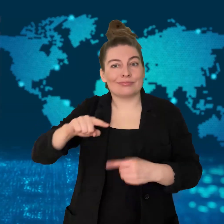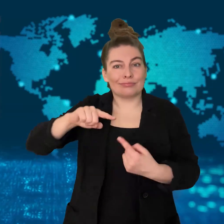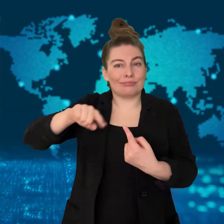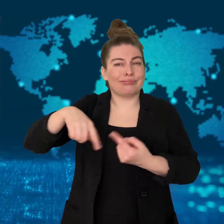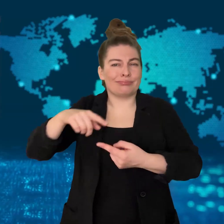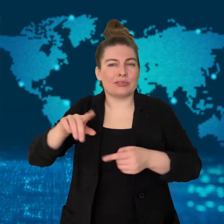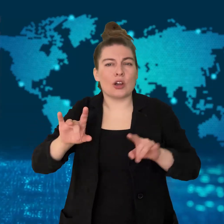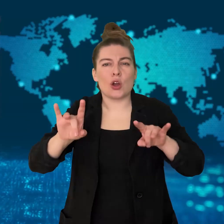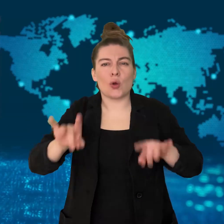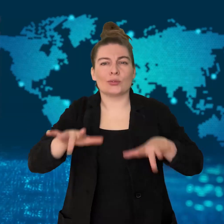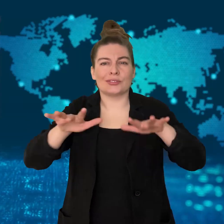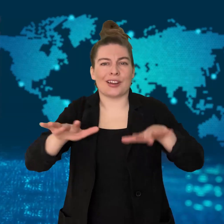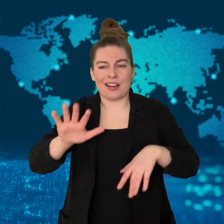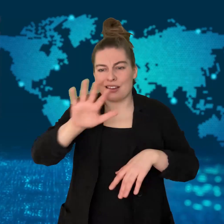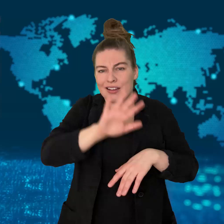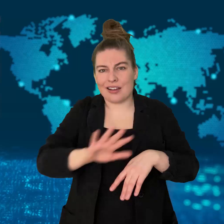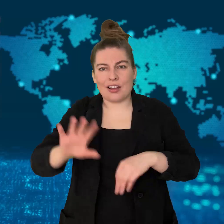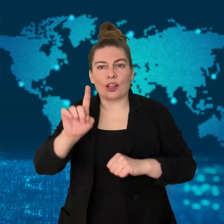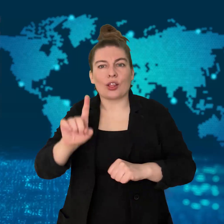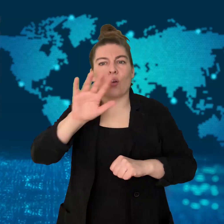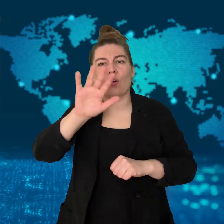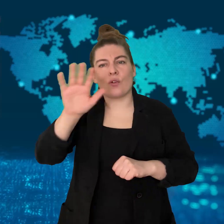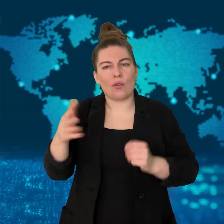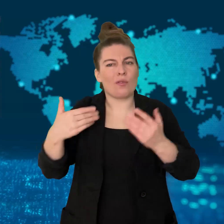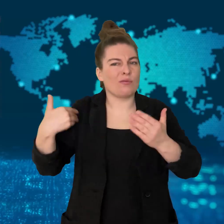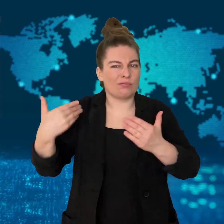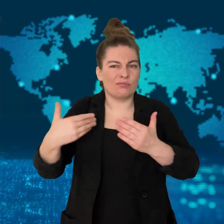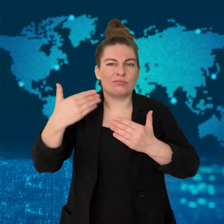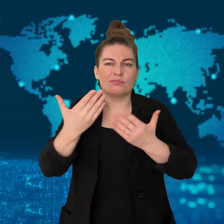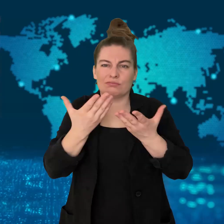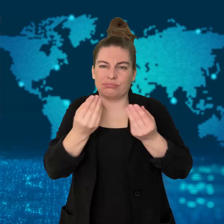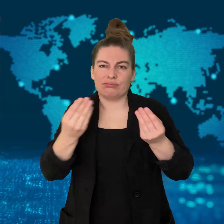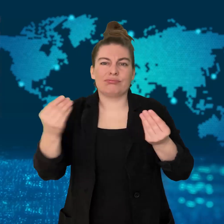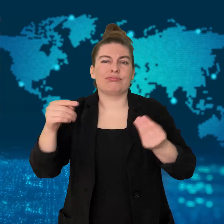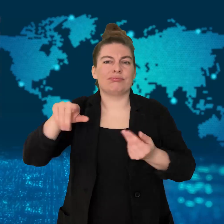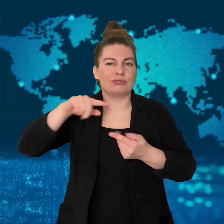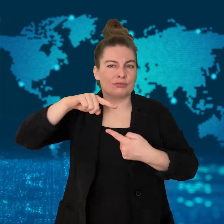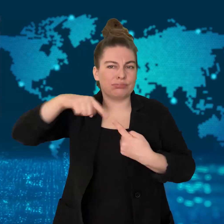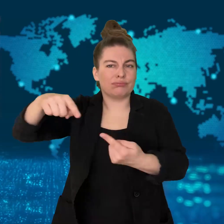it brought heavy rain that led to flash flooding.